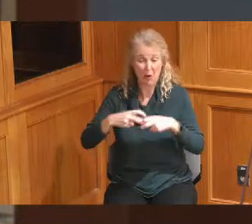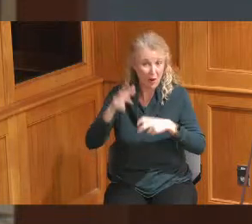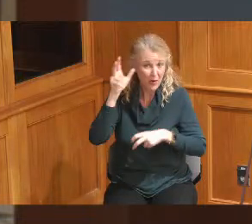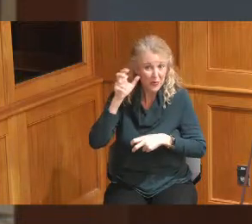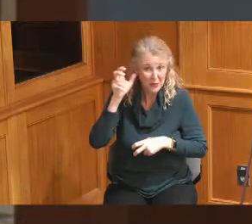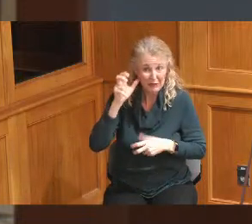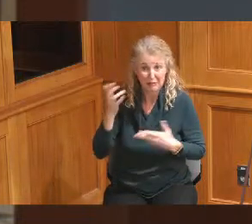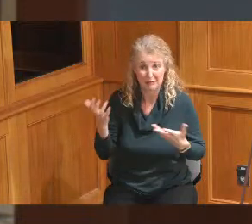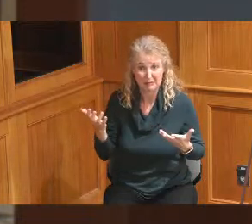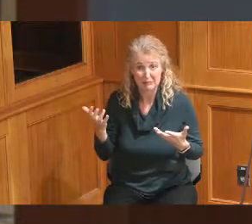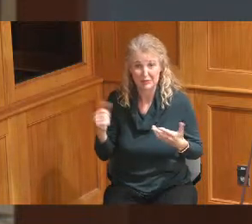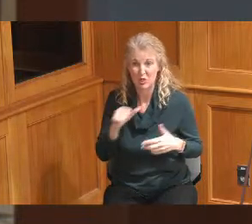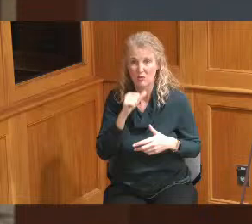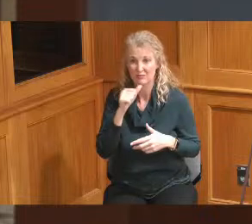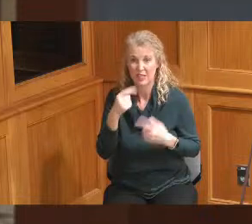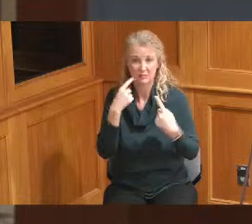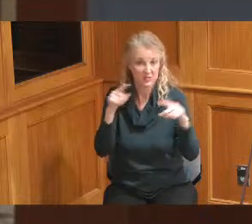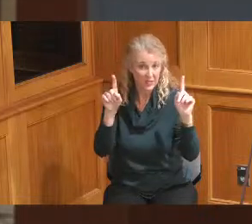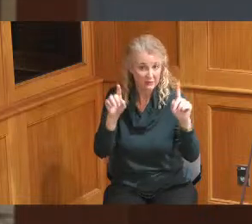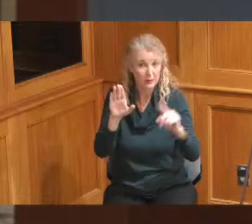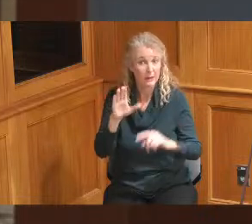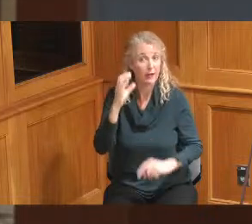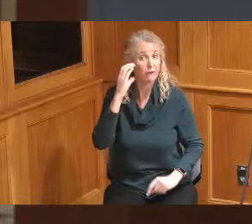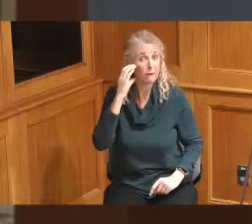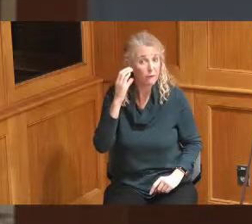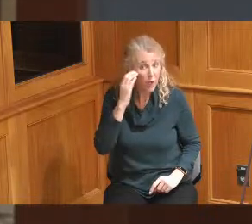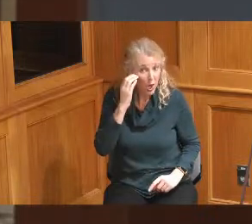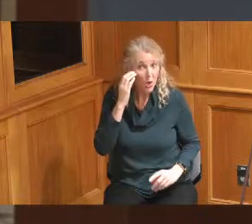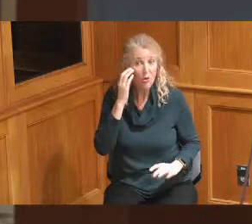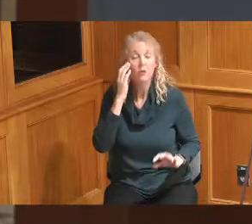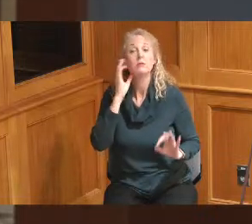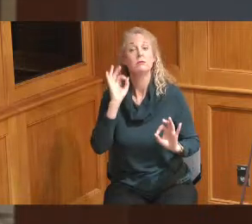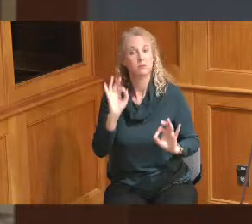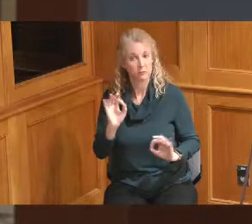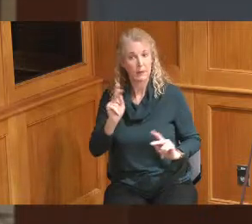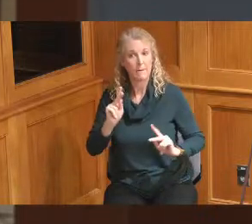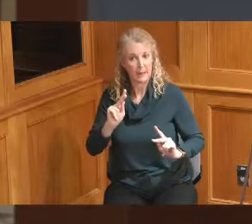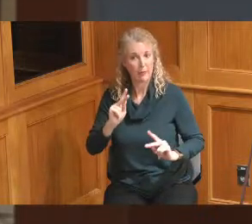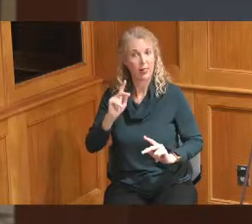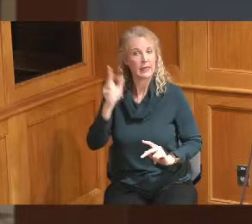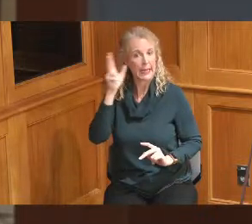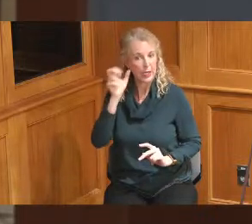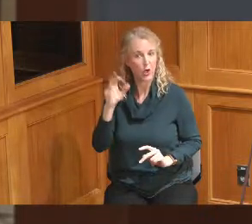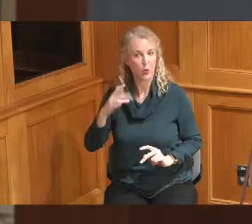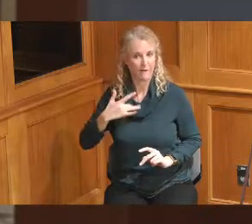and so really not effective but your phone going off is effective right and or no WEA radios or